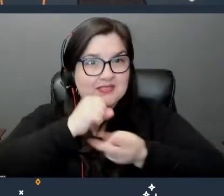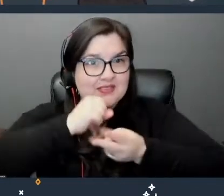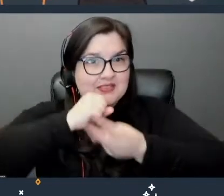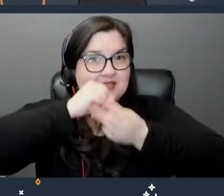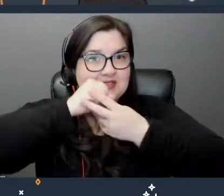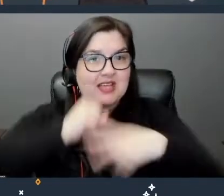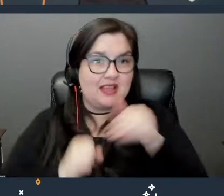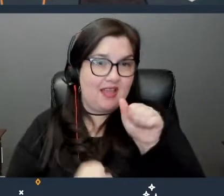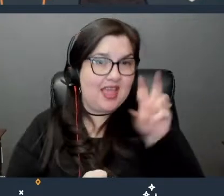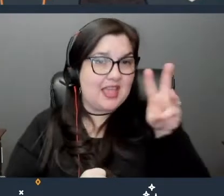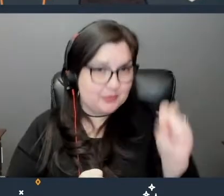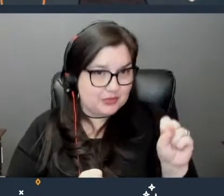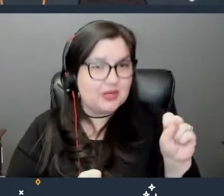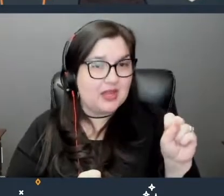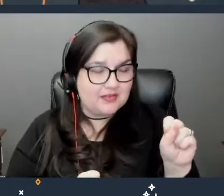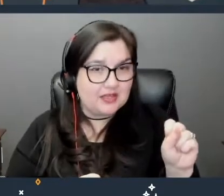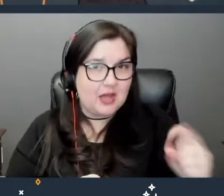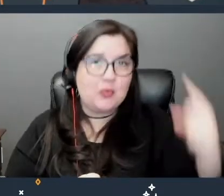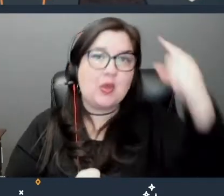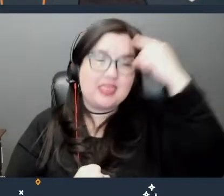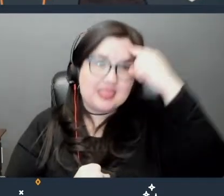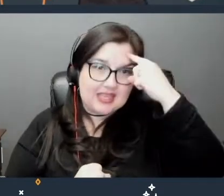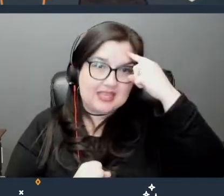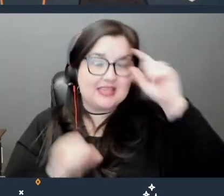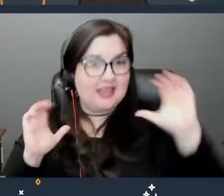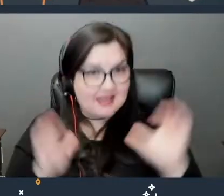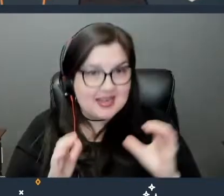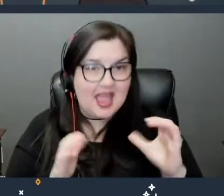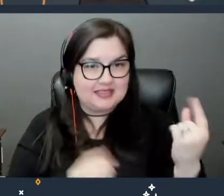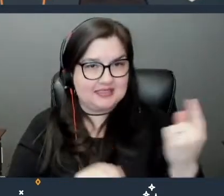is that we still think and act like it's day one. And today we recognize